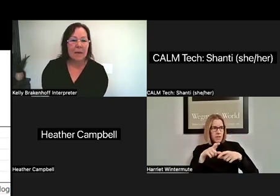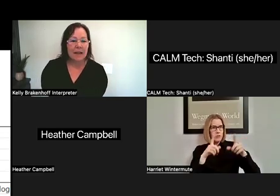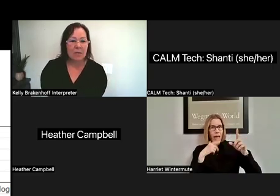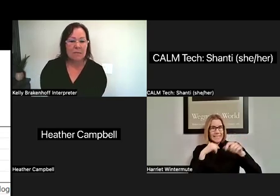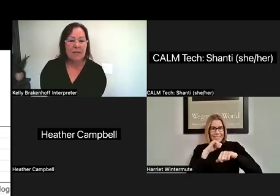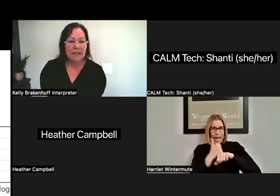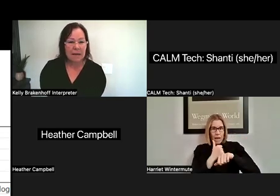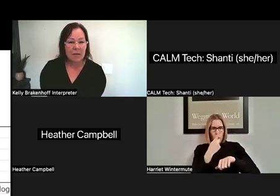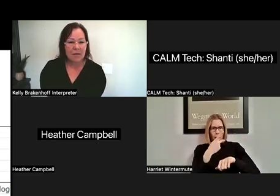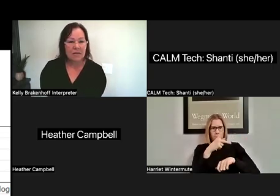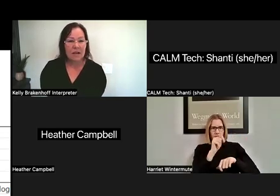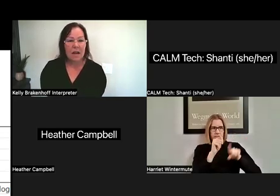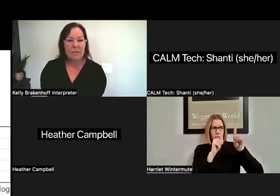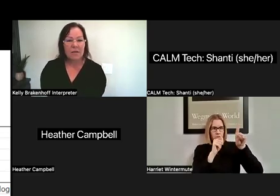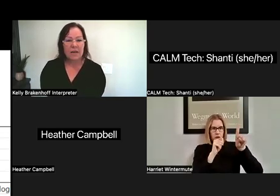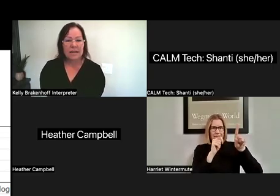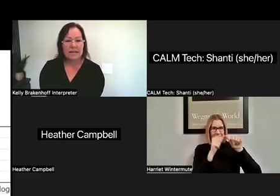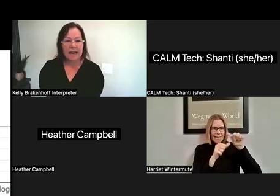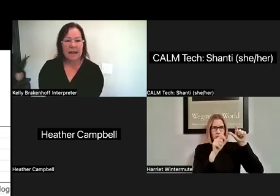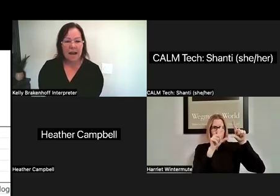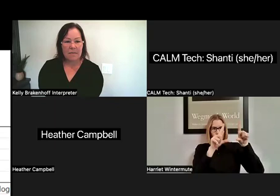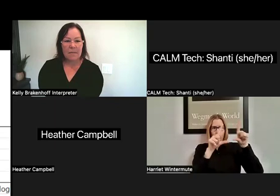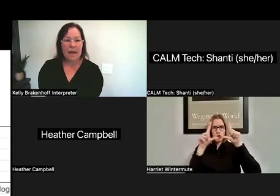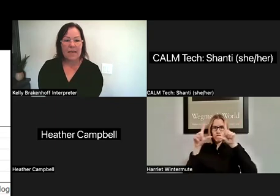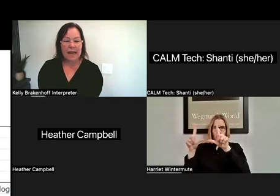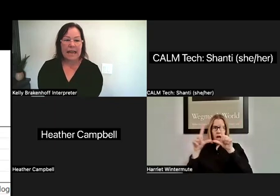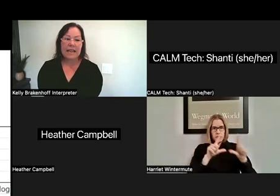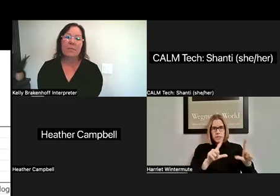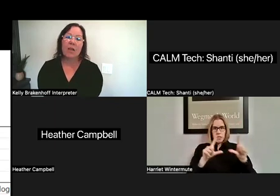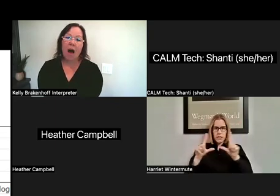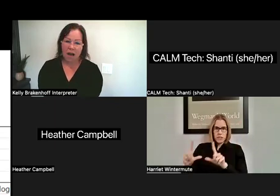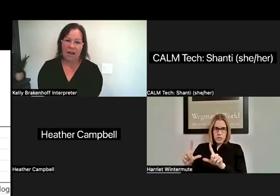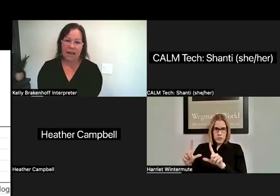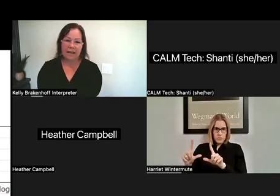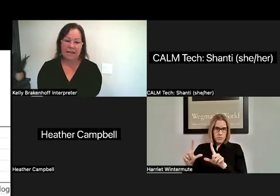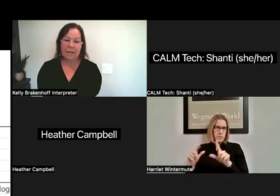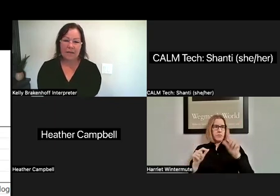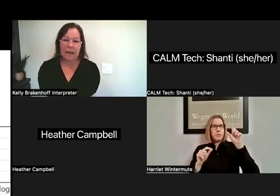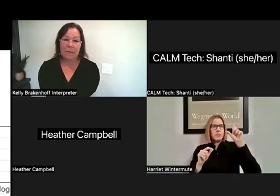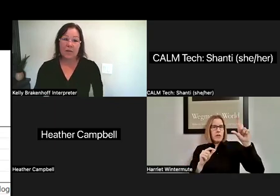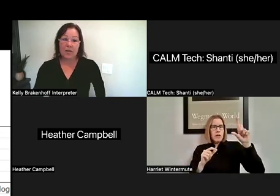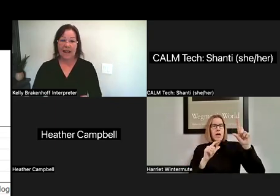but with pivot tables you can set it up, and then each Black is a pivot table. So you would have to